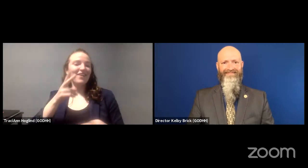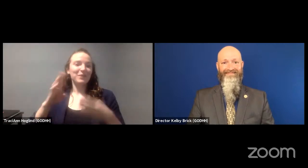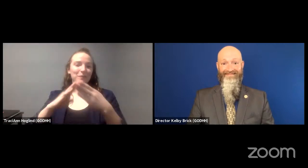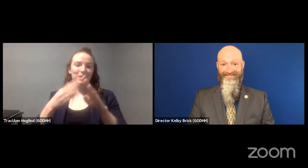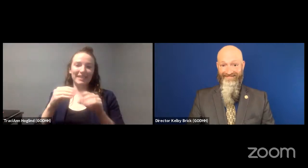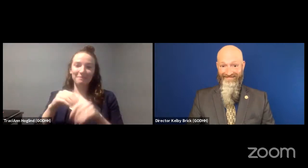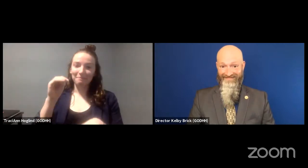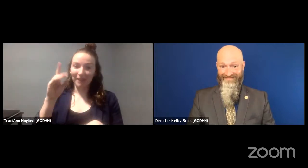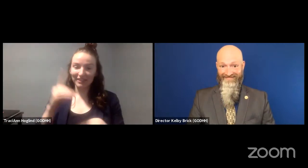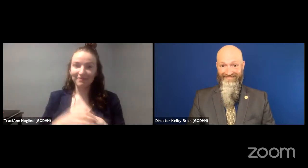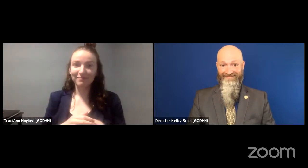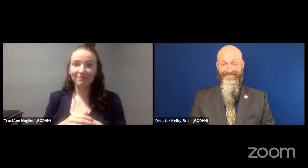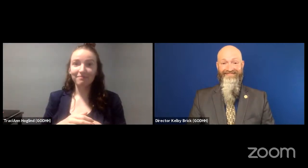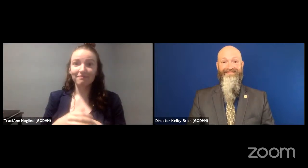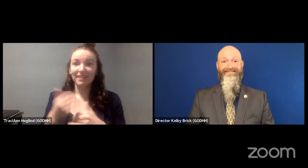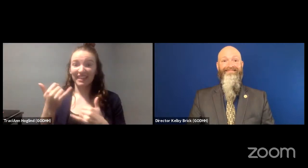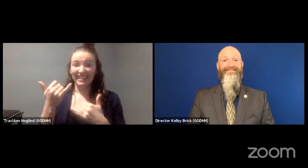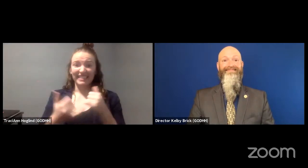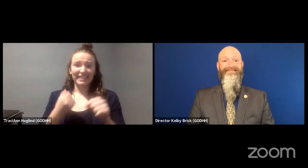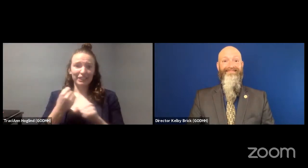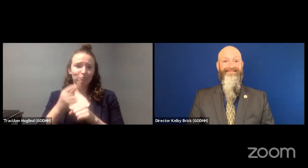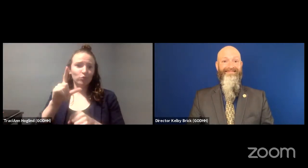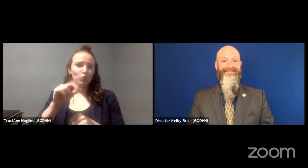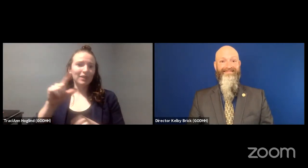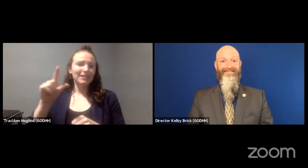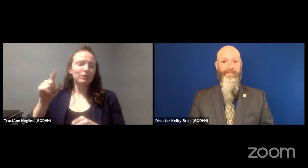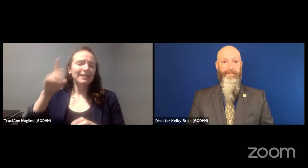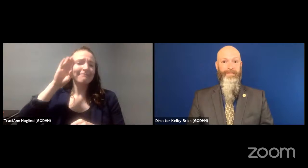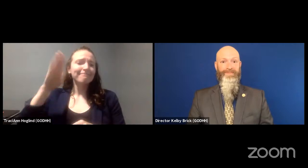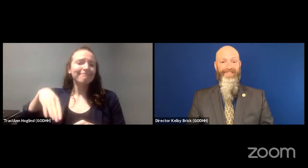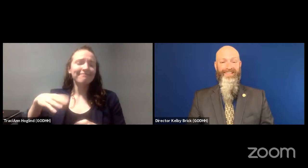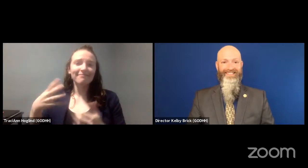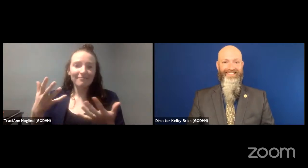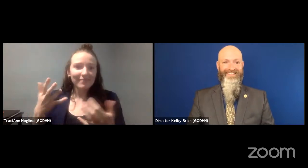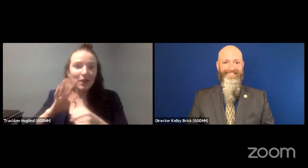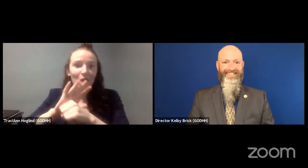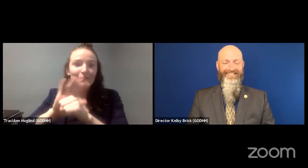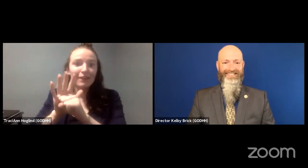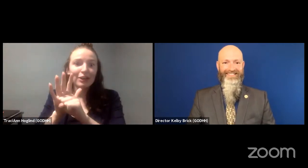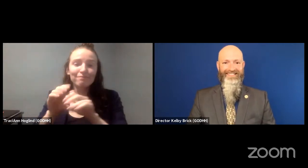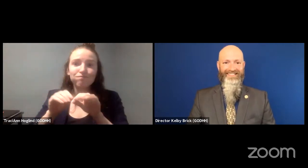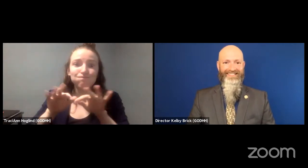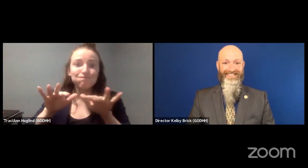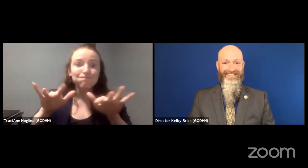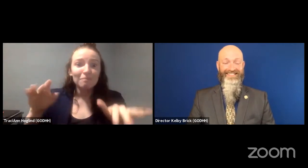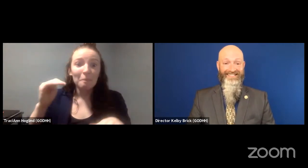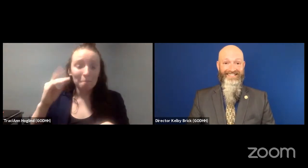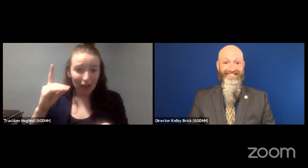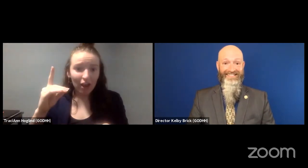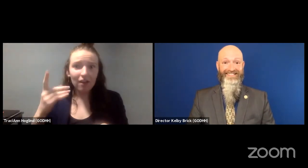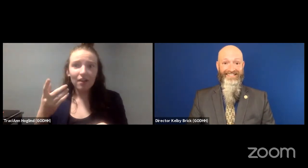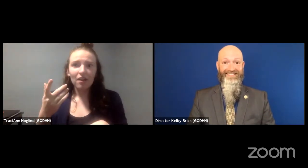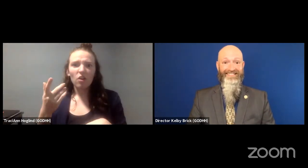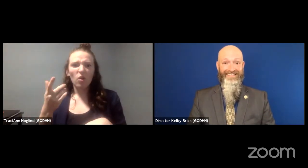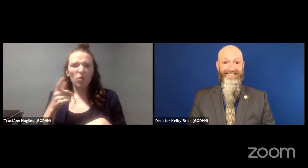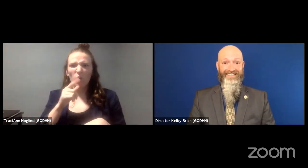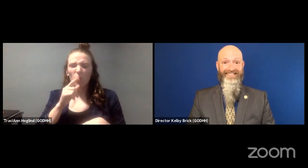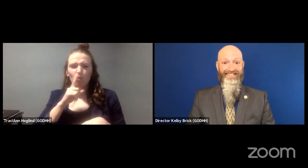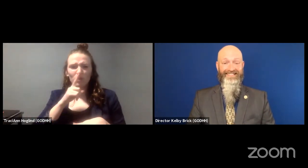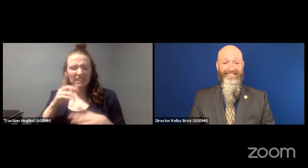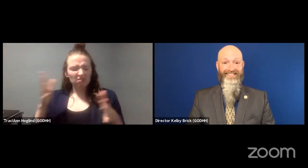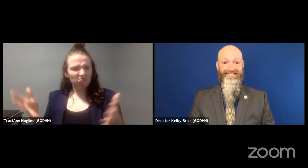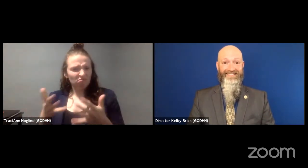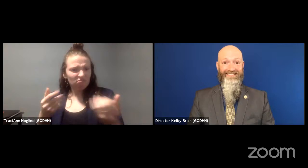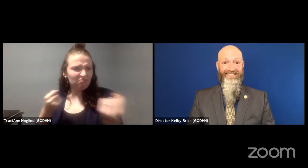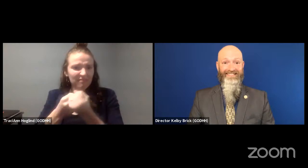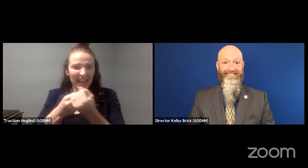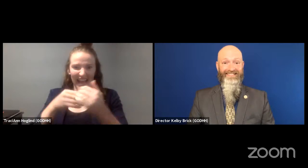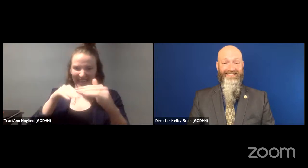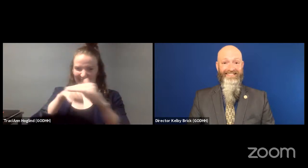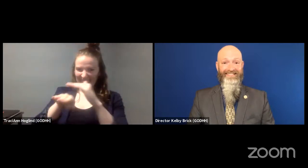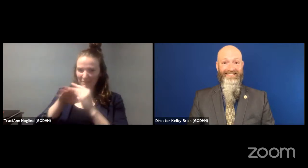agency, individual, or employee who has supported our Deaf community throughout Maryland. This